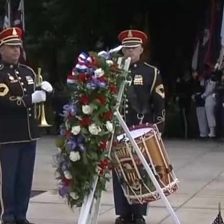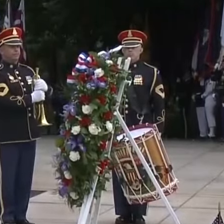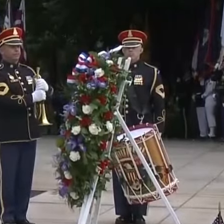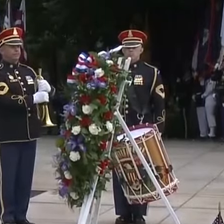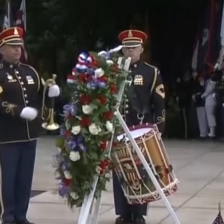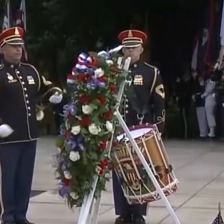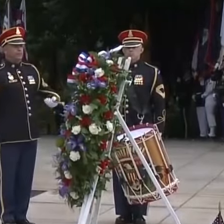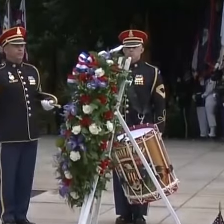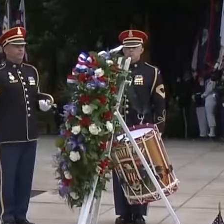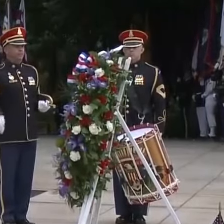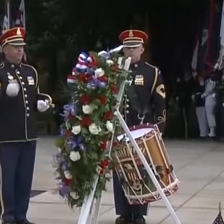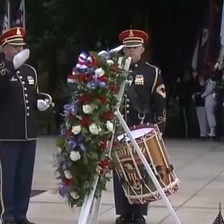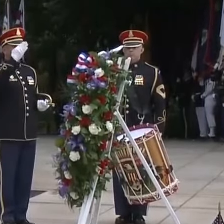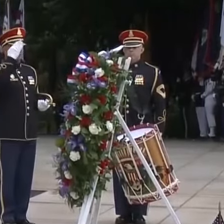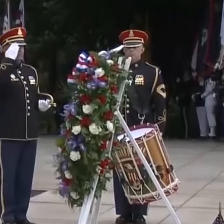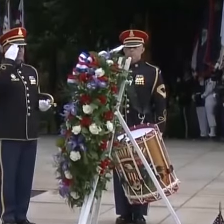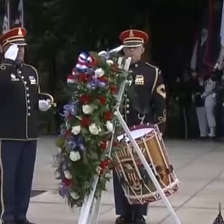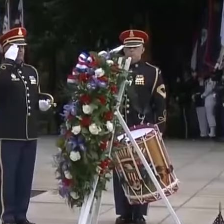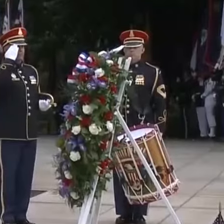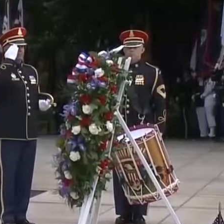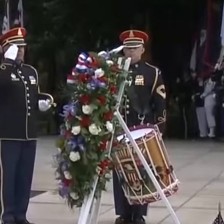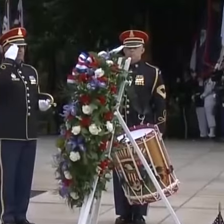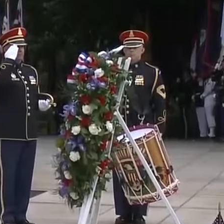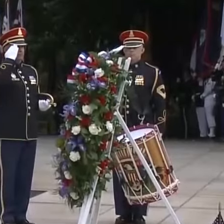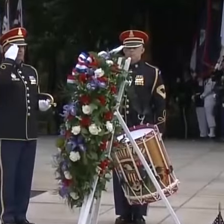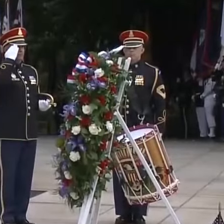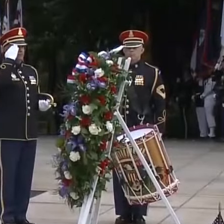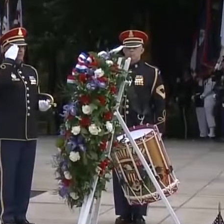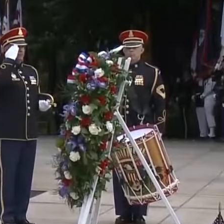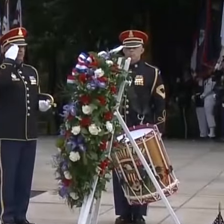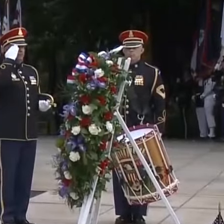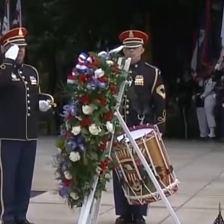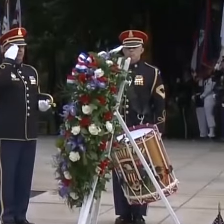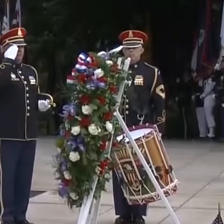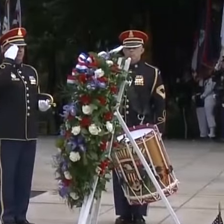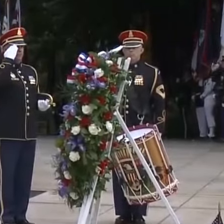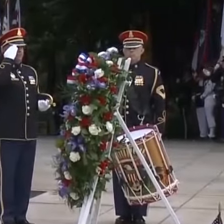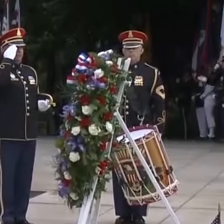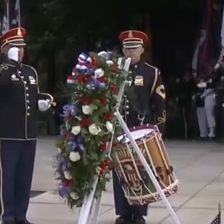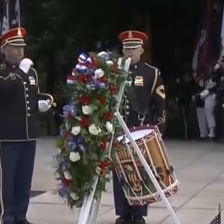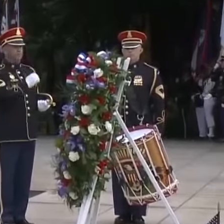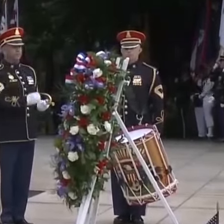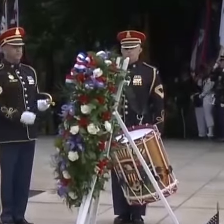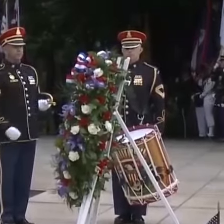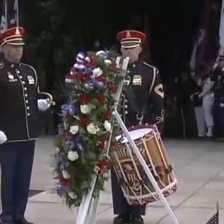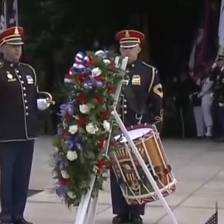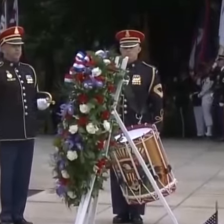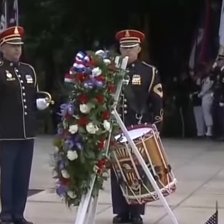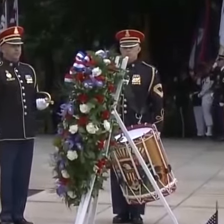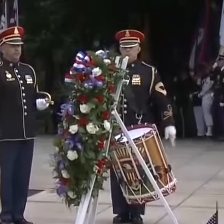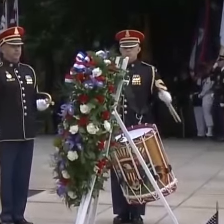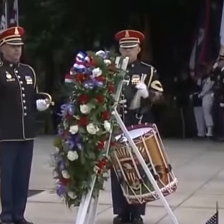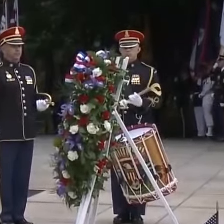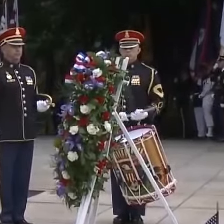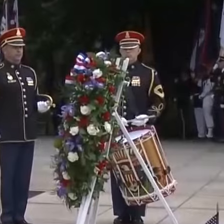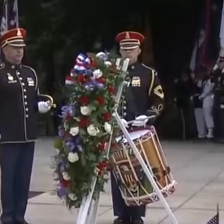(Military drill commands)